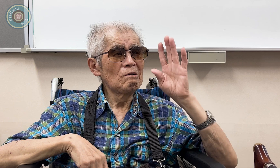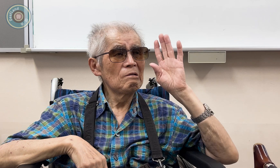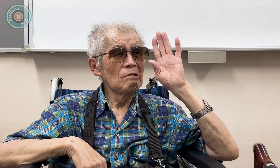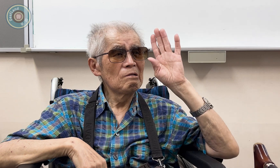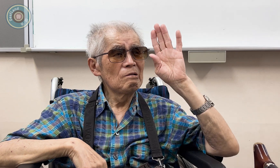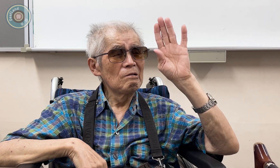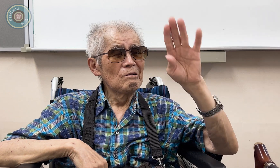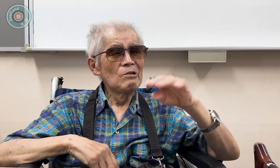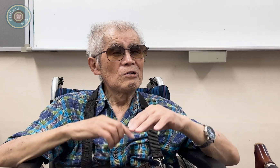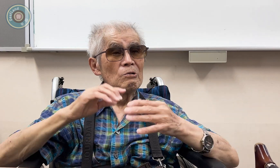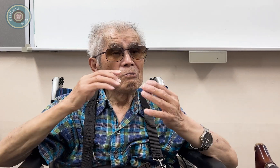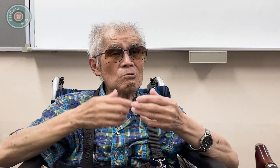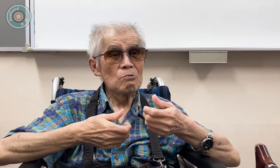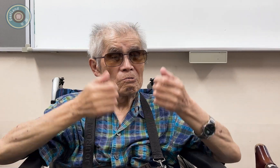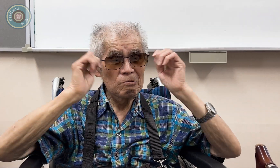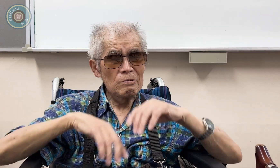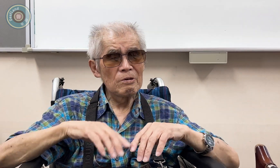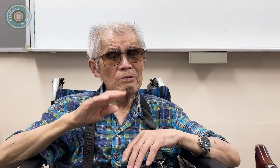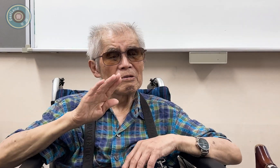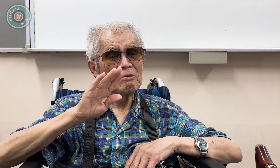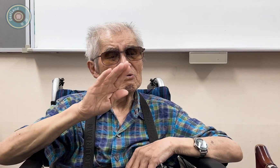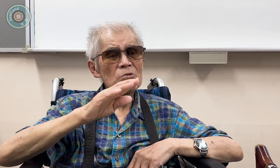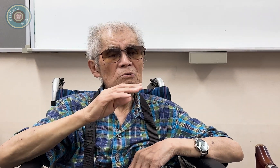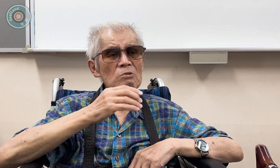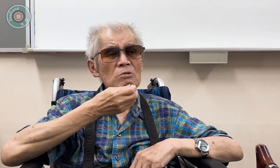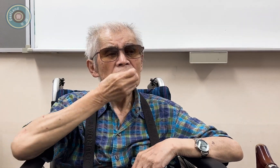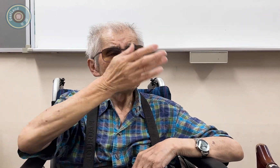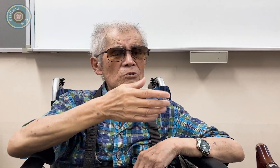After a long silence